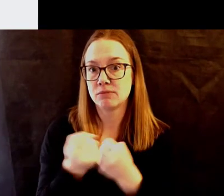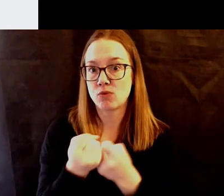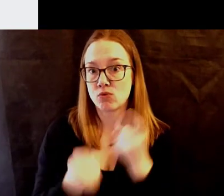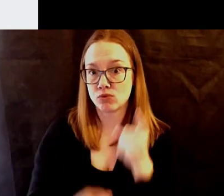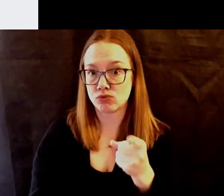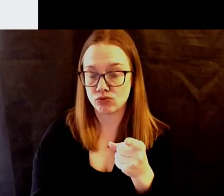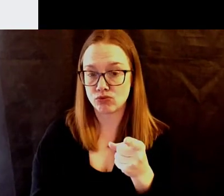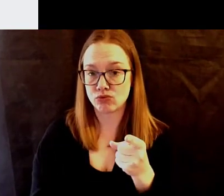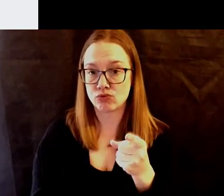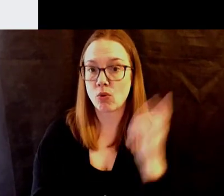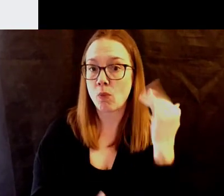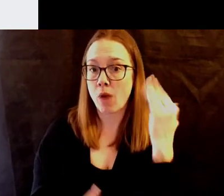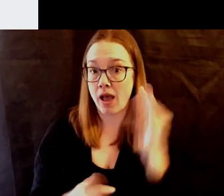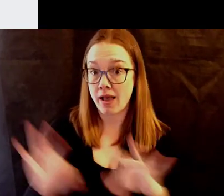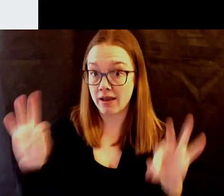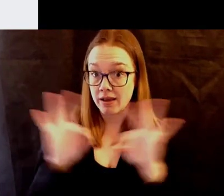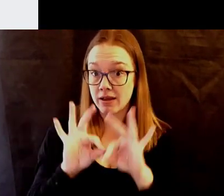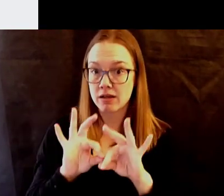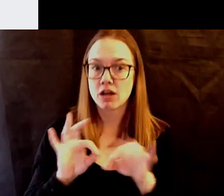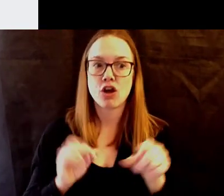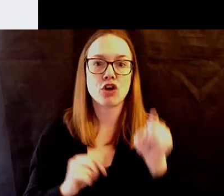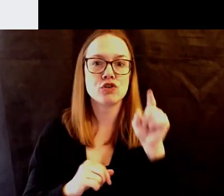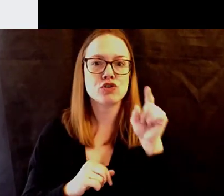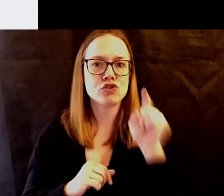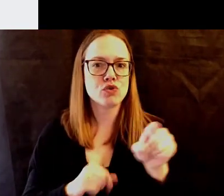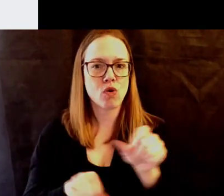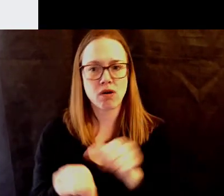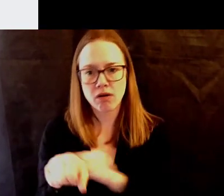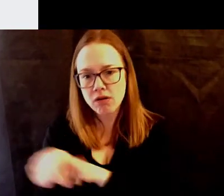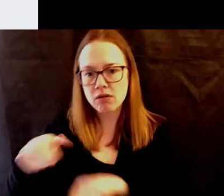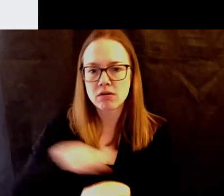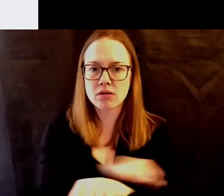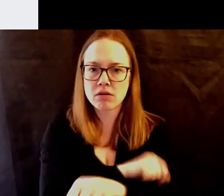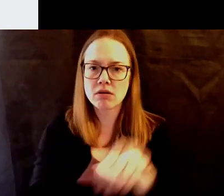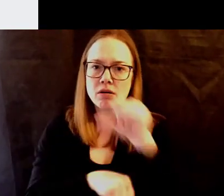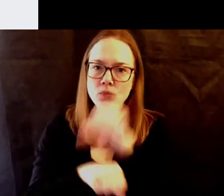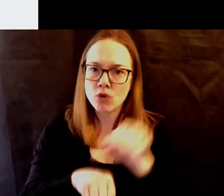You're living this, and you have a very good idea of what's